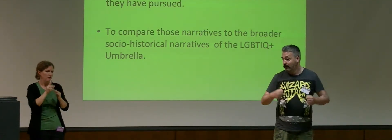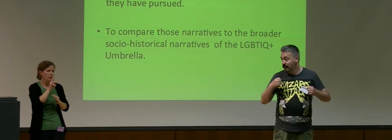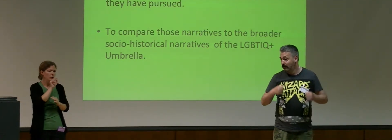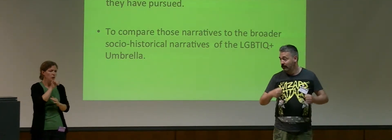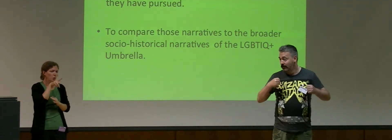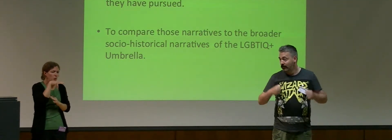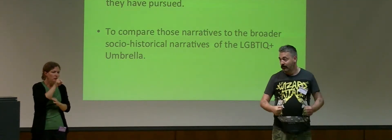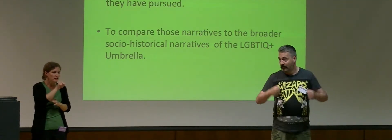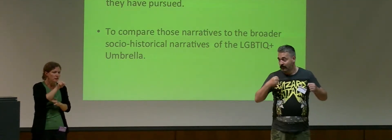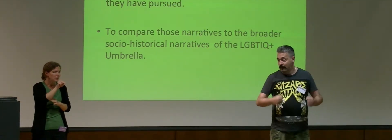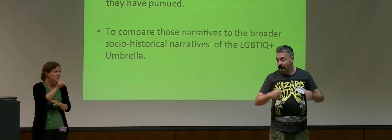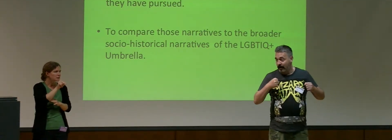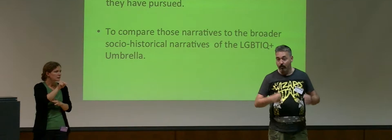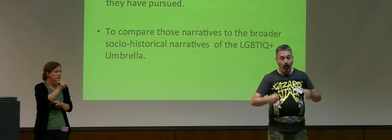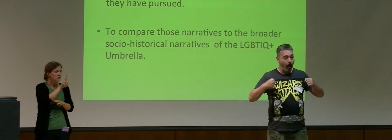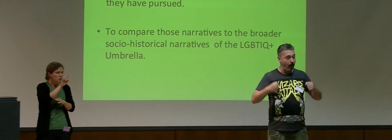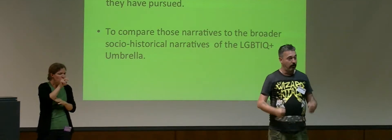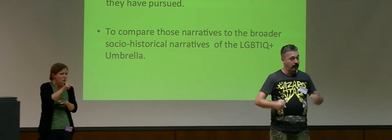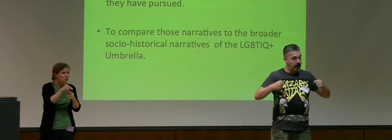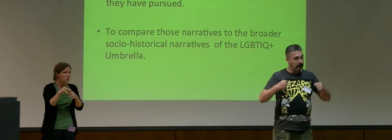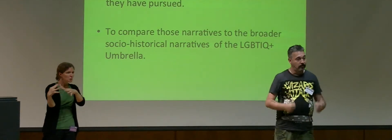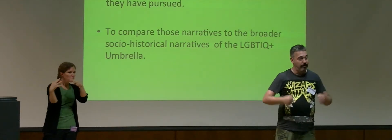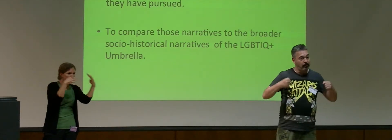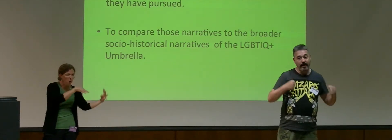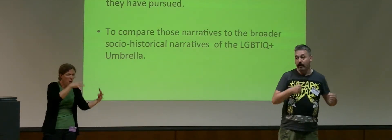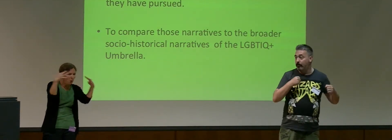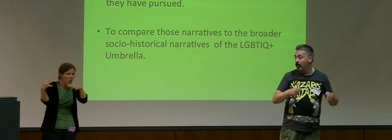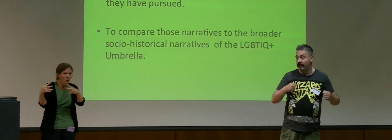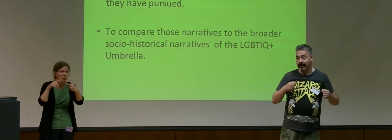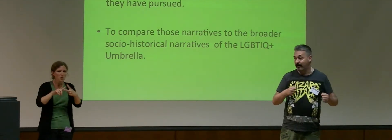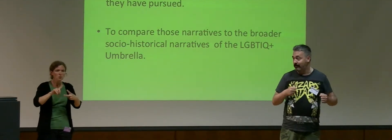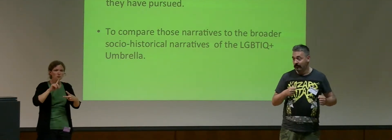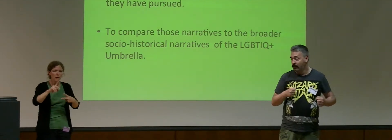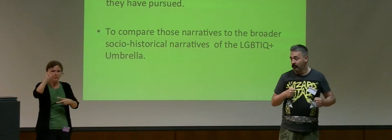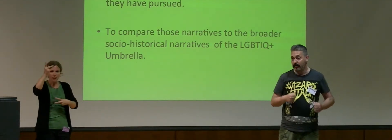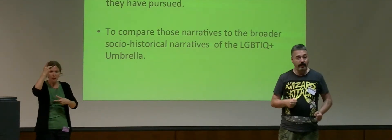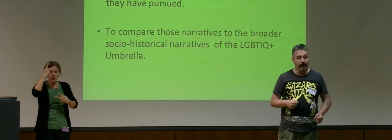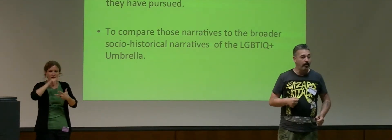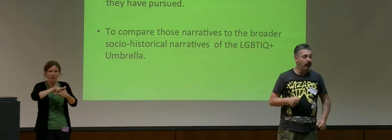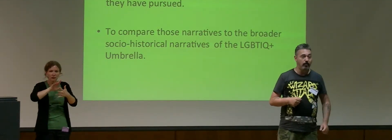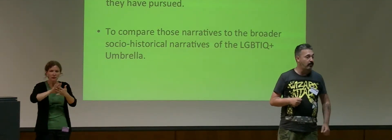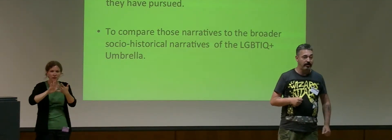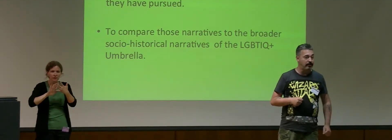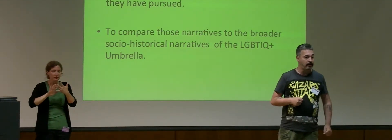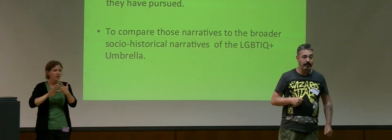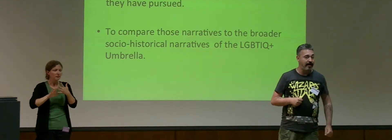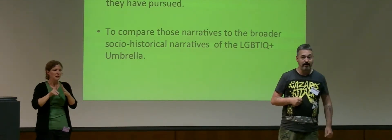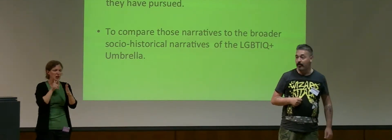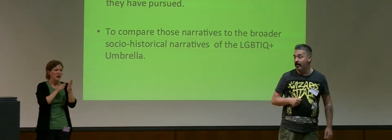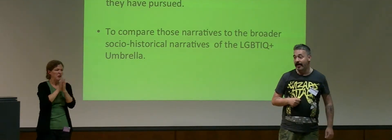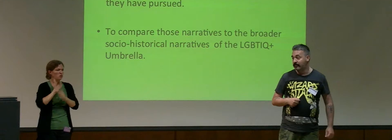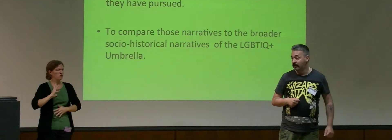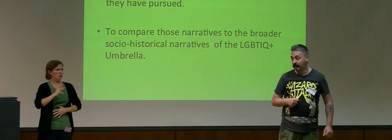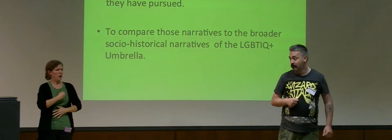and Wars and the real politics. You know, we wouldn’t want to go to a trans play.